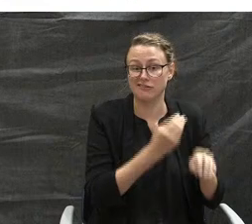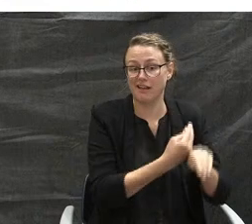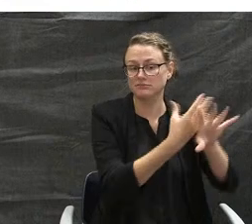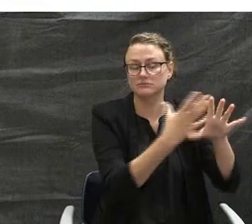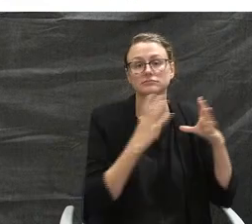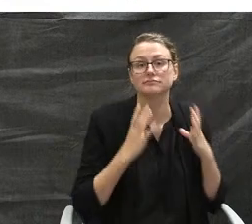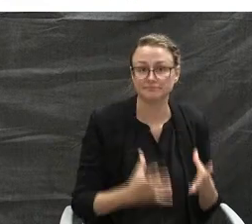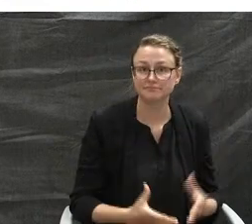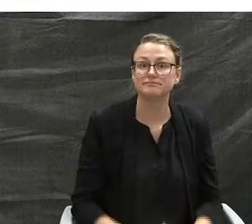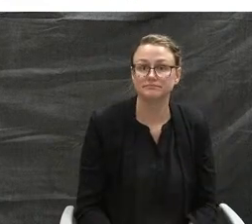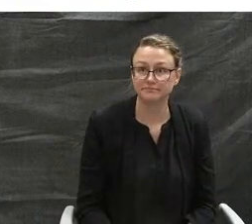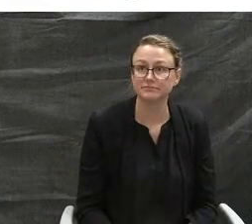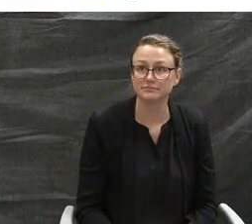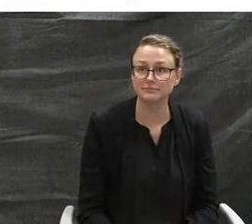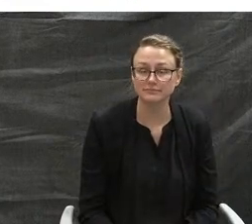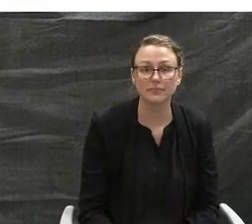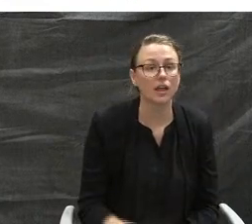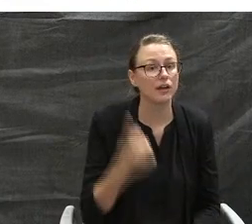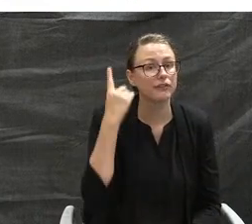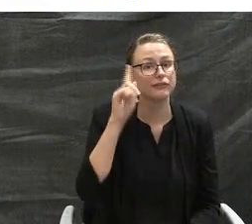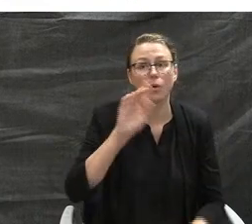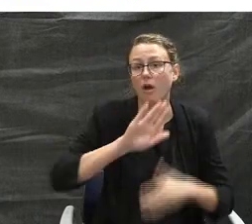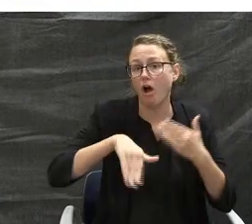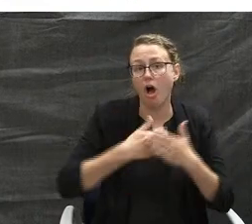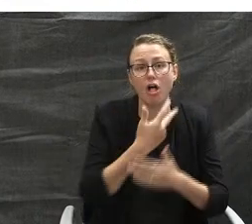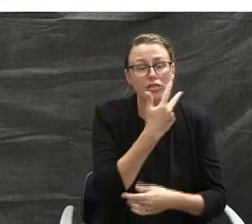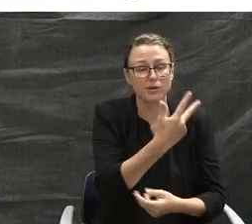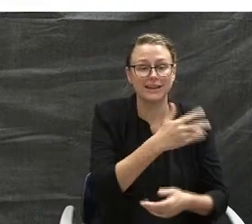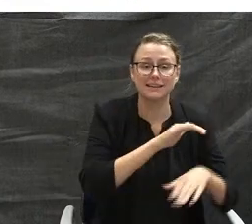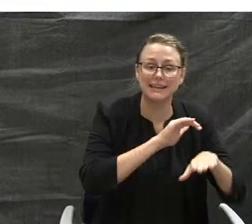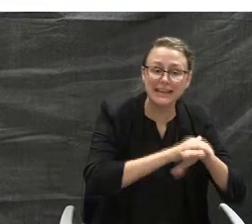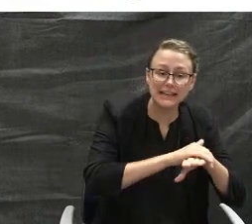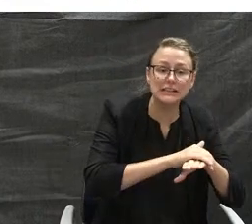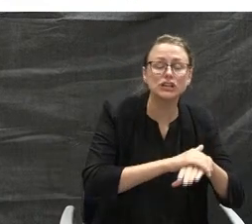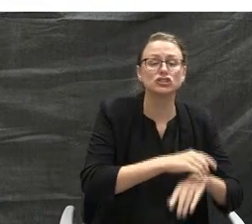both issue mean all three English, Chinese and Spanish.